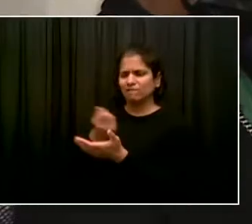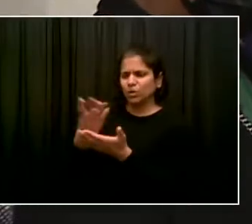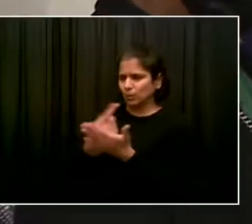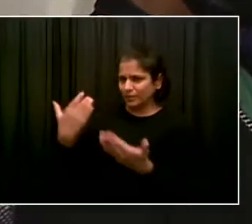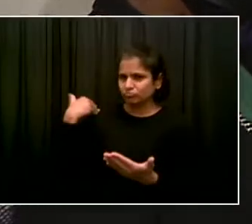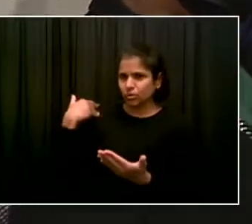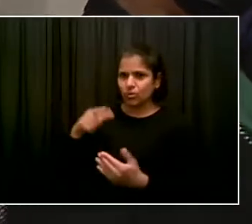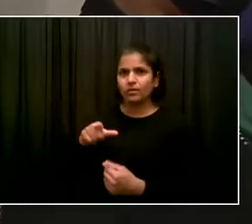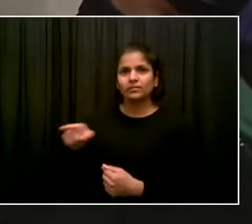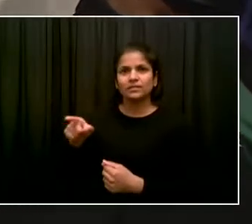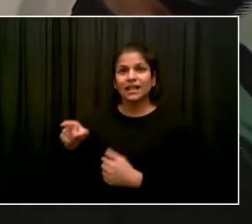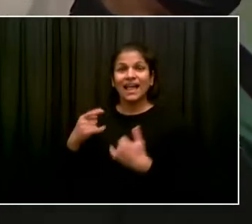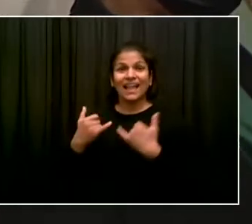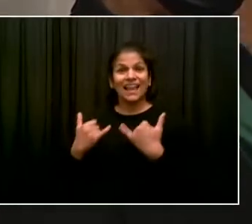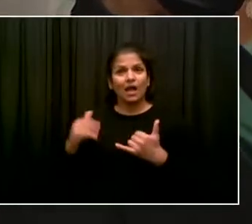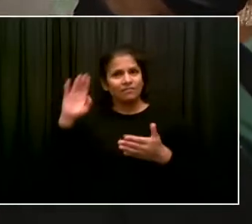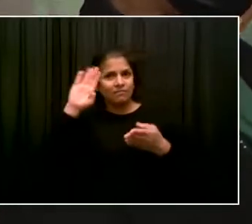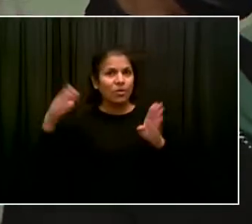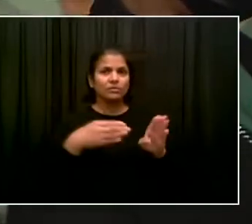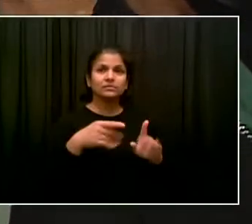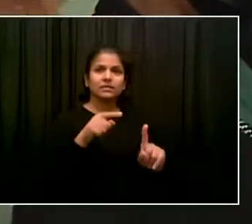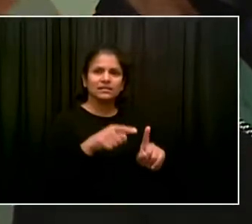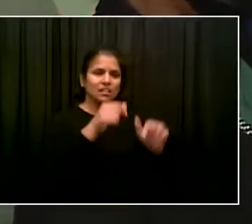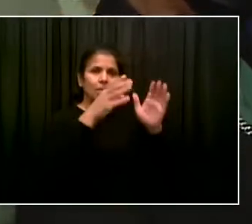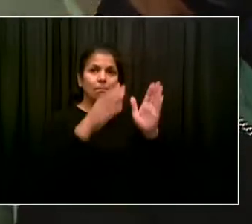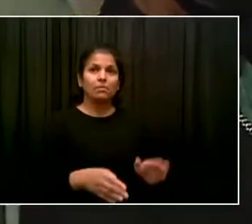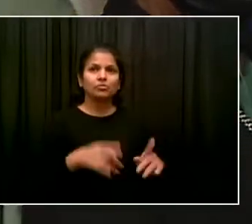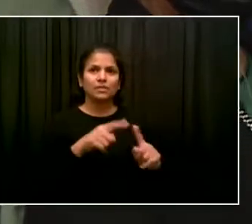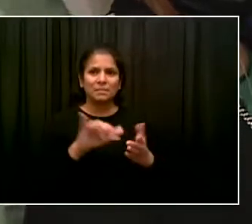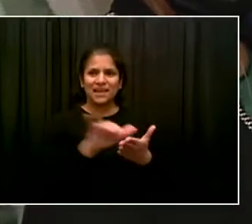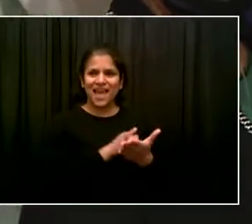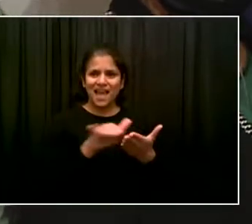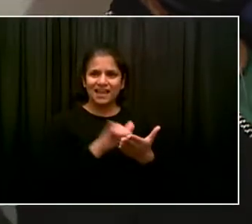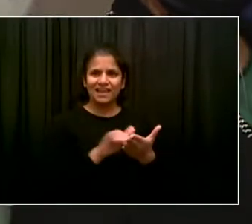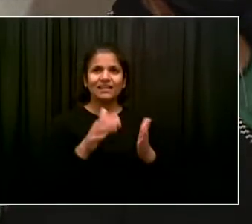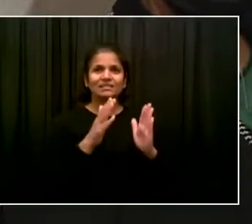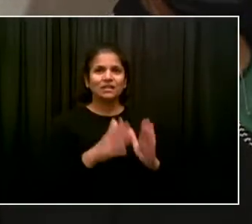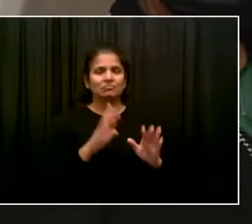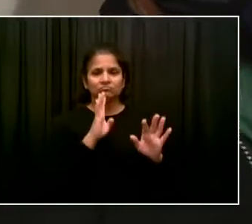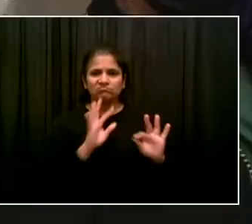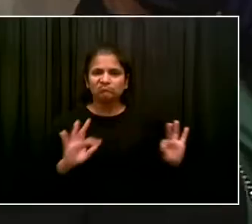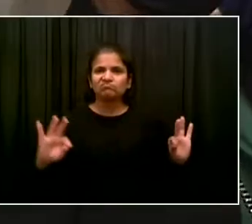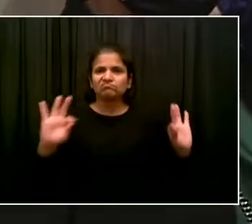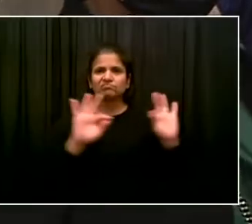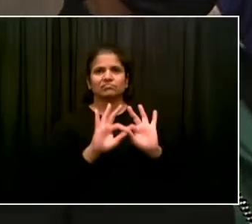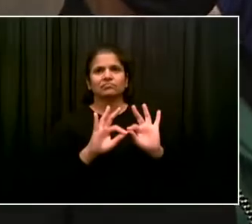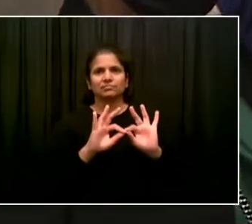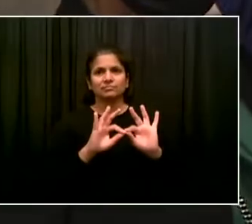BEAIFUTUL CEREMONY, ONE OF THESE PRESS CONFERENCES, WE ARE GOING TO